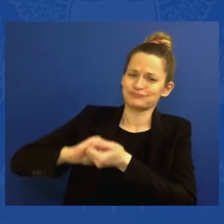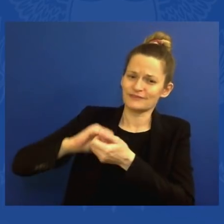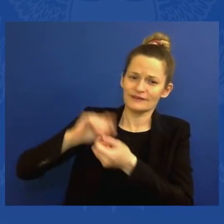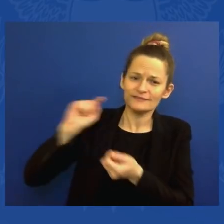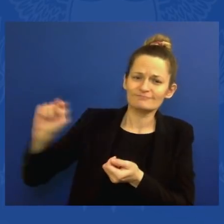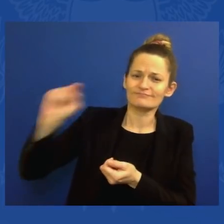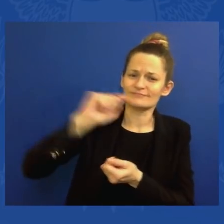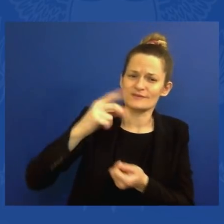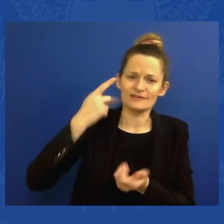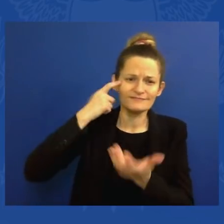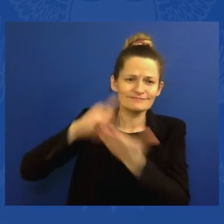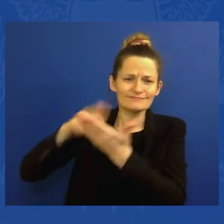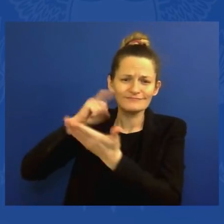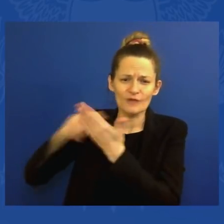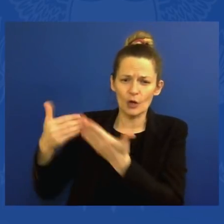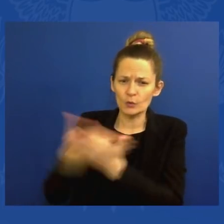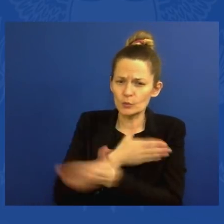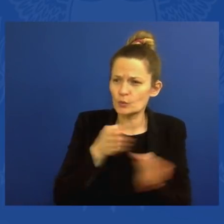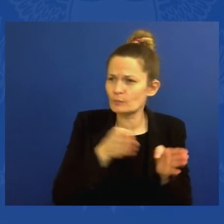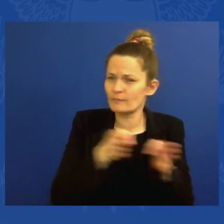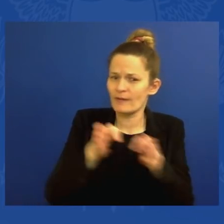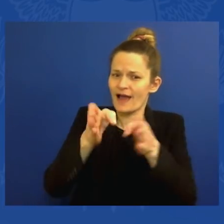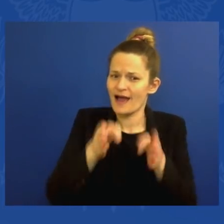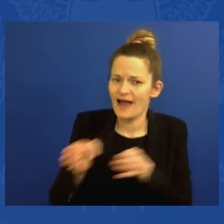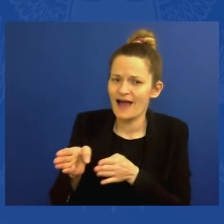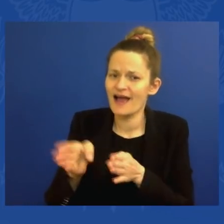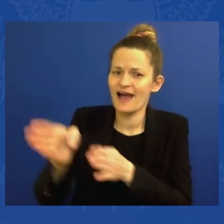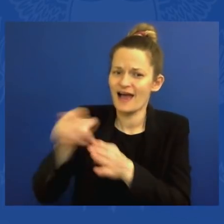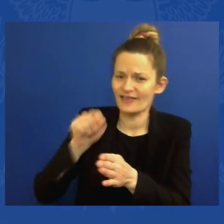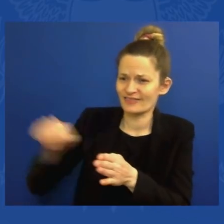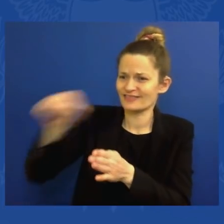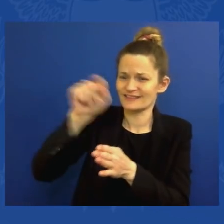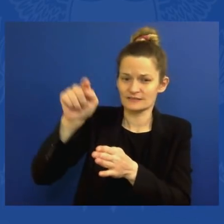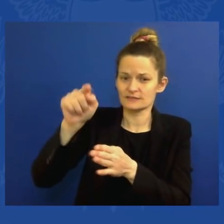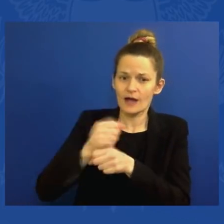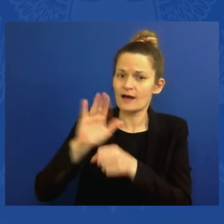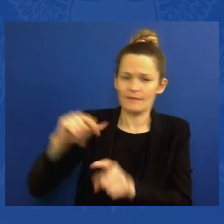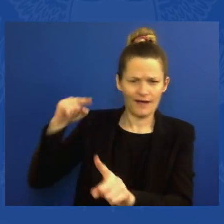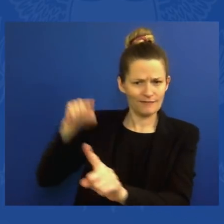Union careers that won't just rebuild our infrastructure, but our middle class as well.